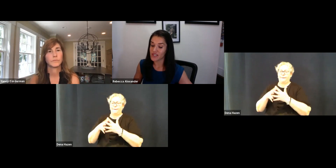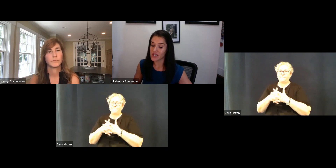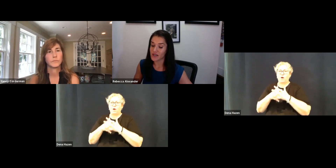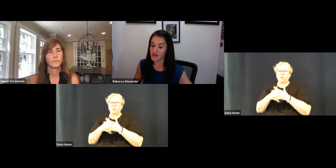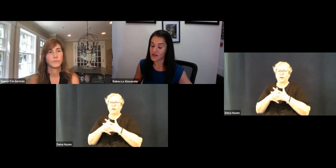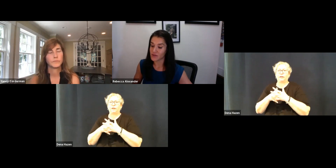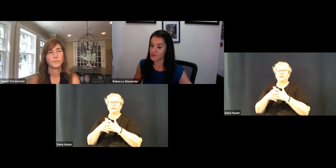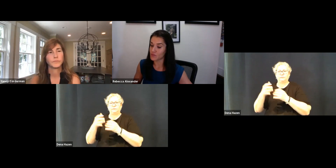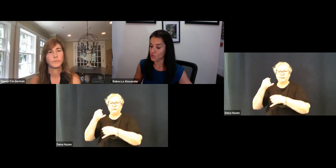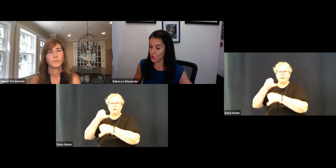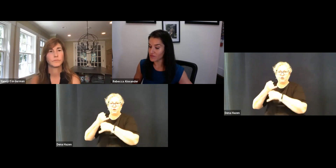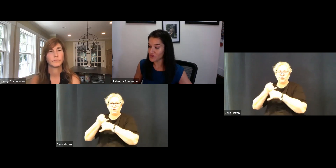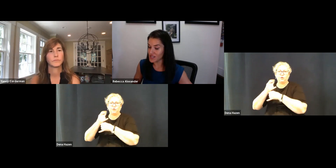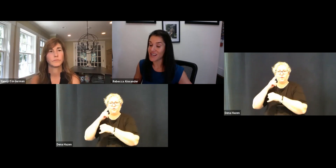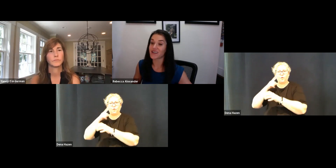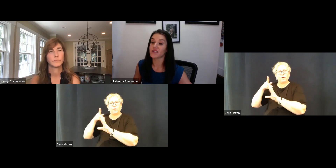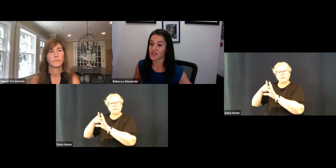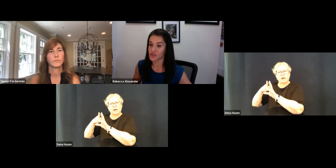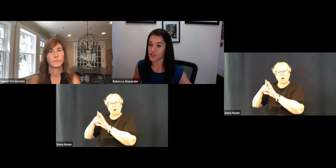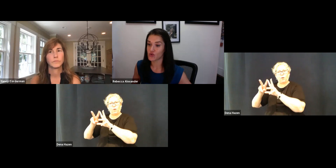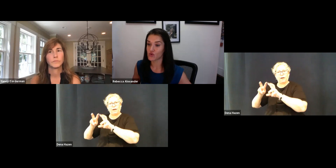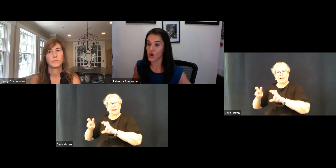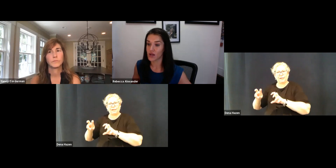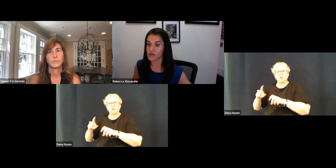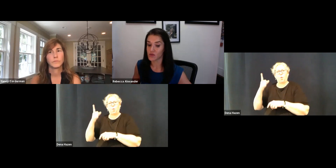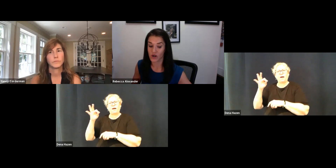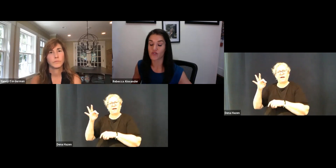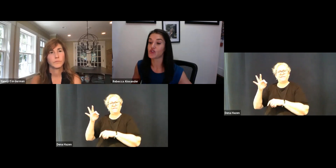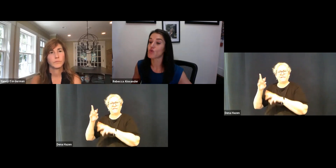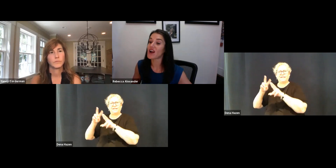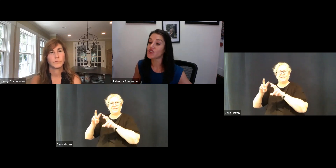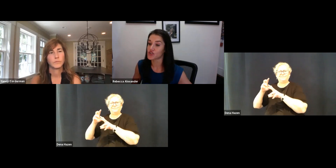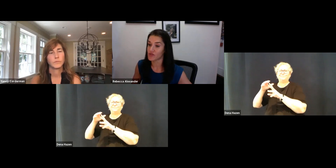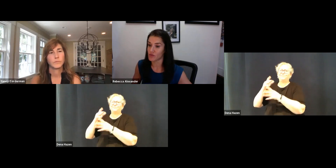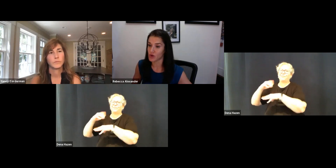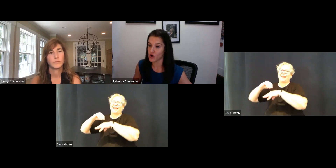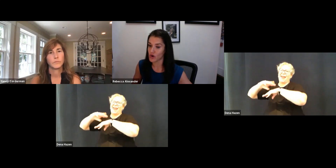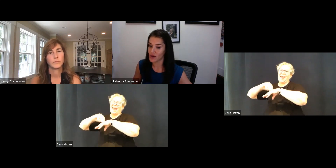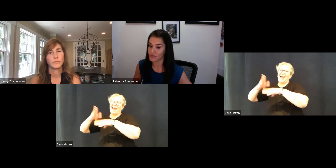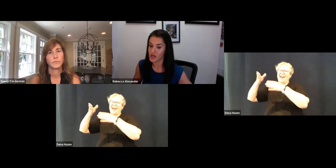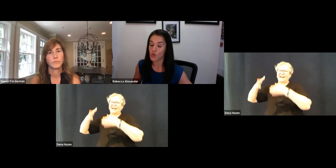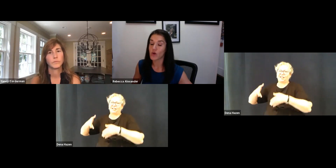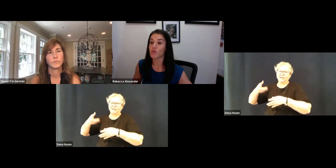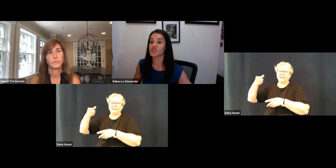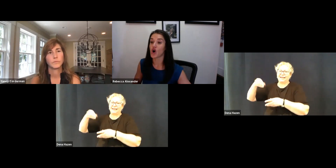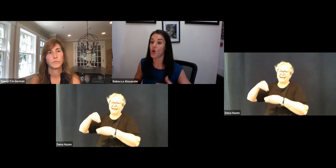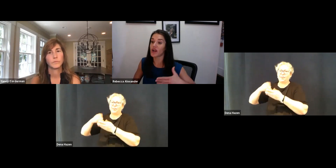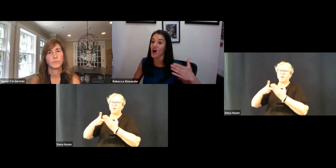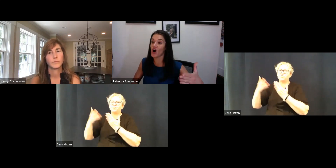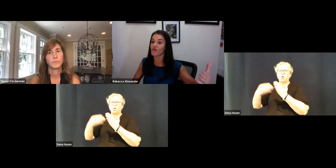and one of the analysts who was one of the directors of the program, when I was going on